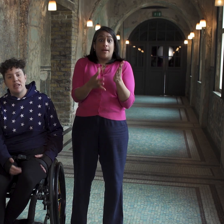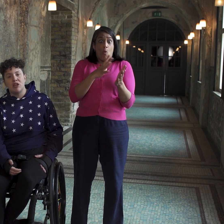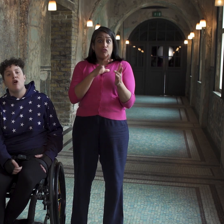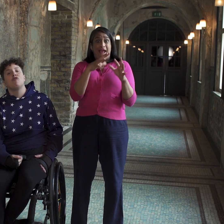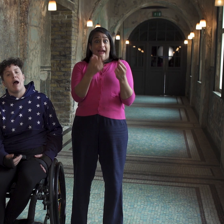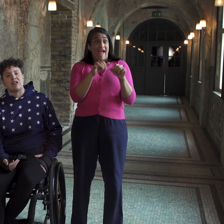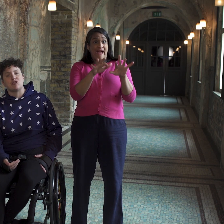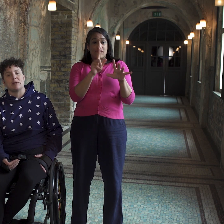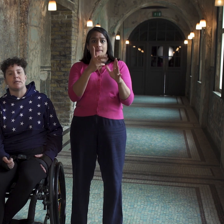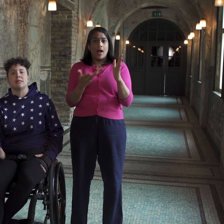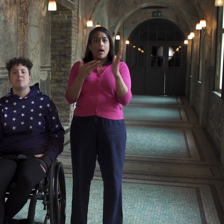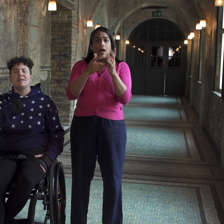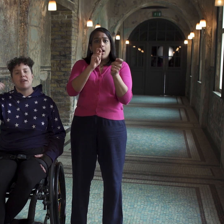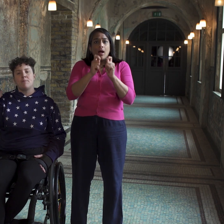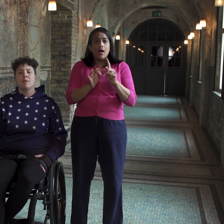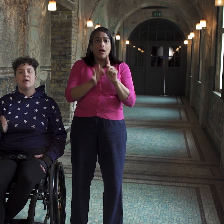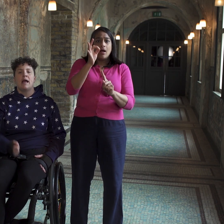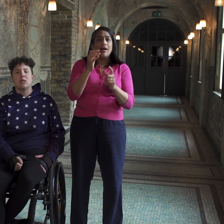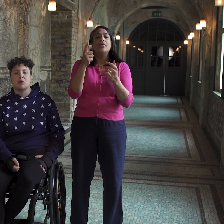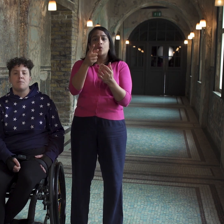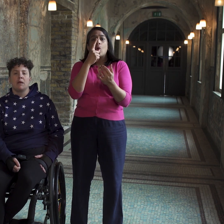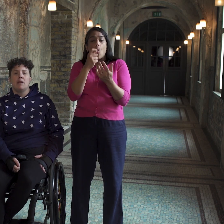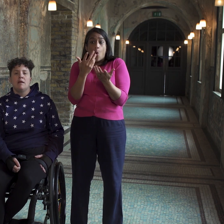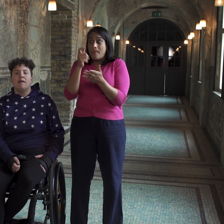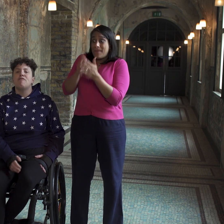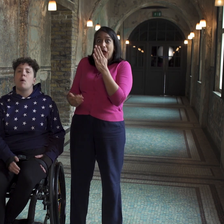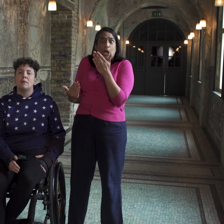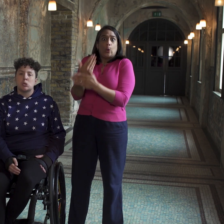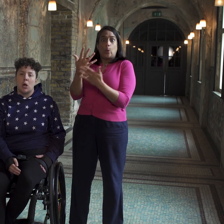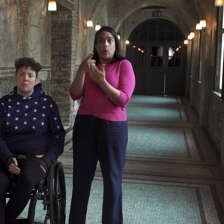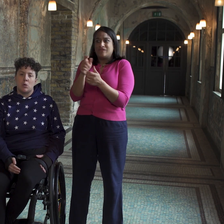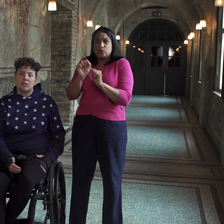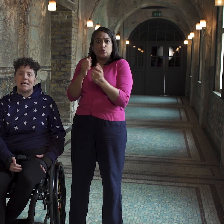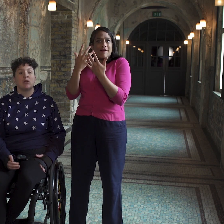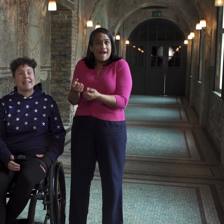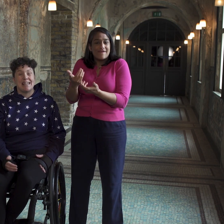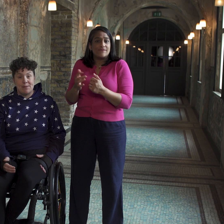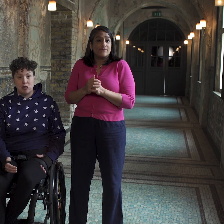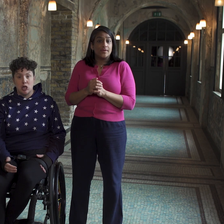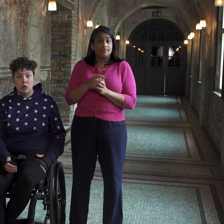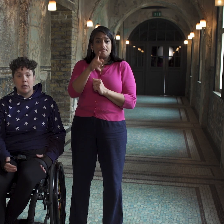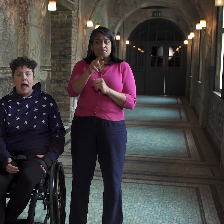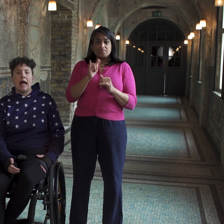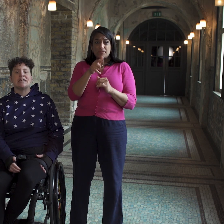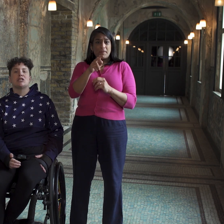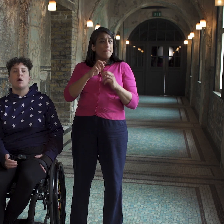that is needed for access reasons. biscuit, hedgehog If public transport is not accessible to you,